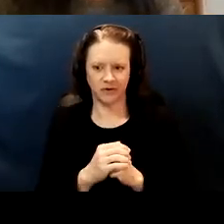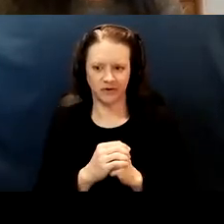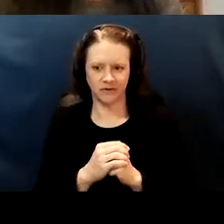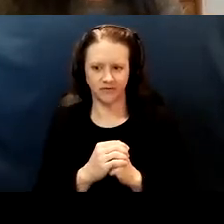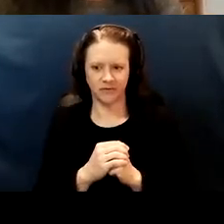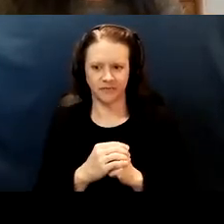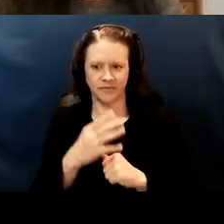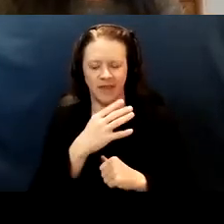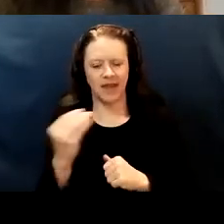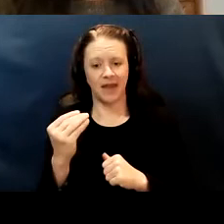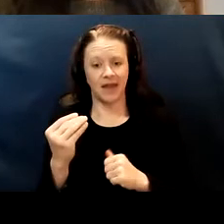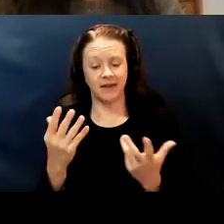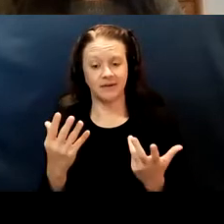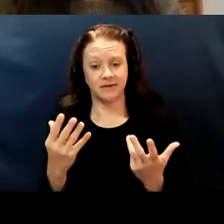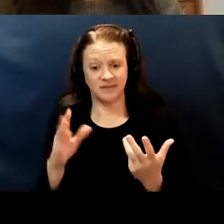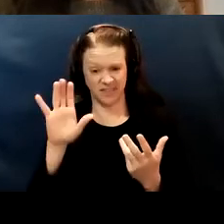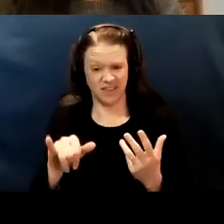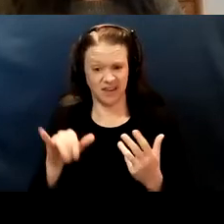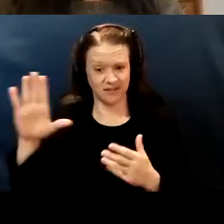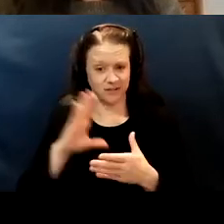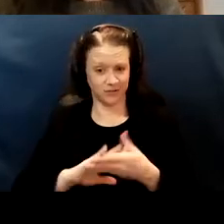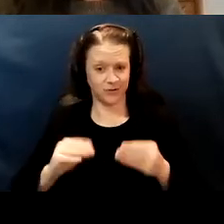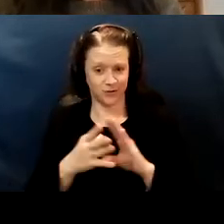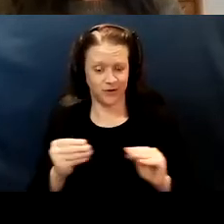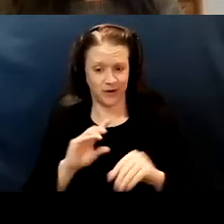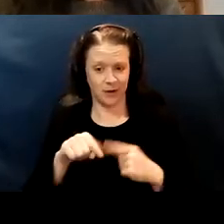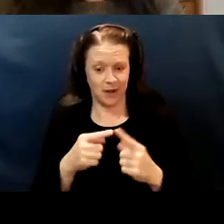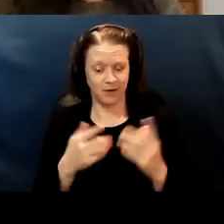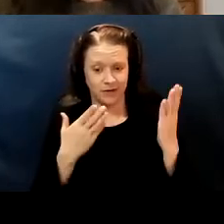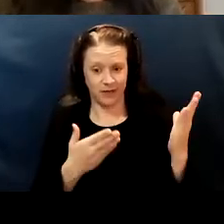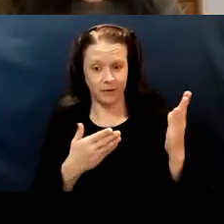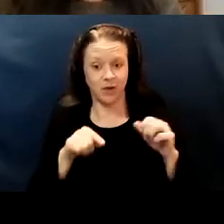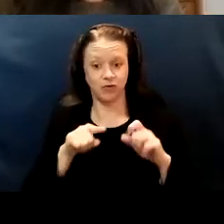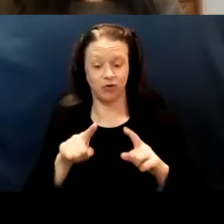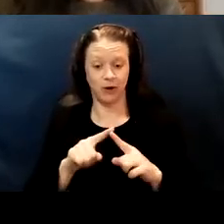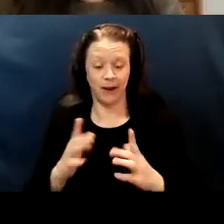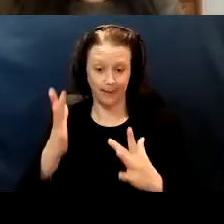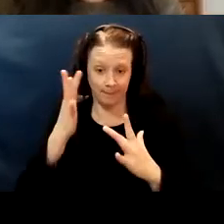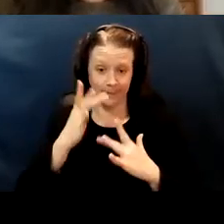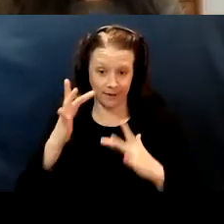is basically his story of him during the pandemic as a deaf person